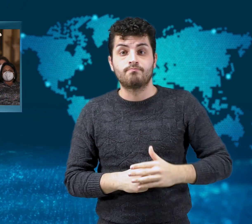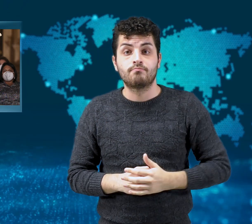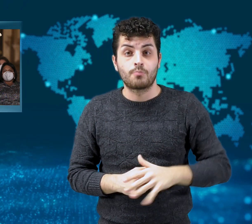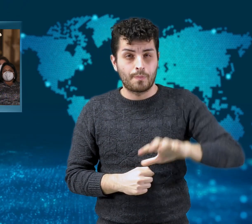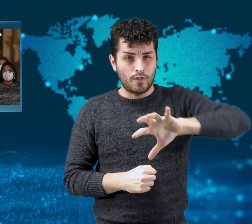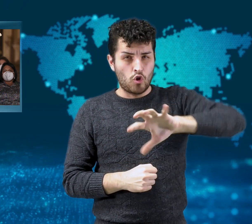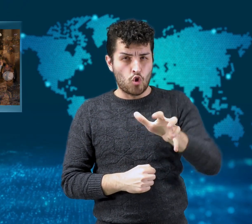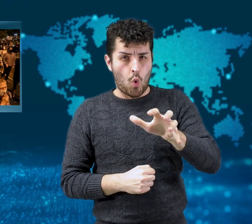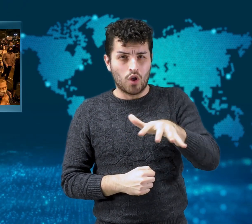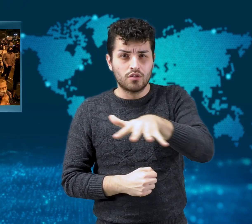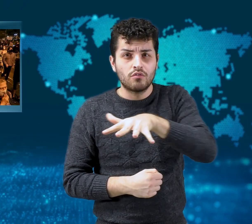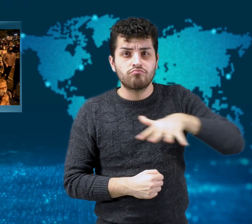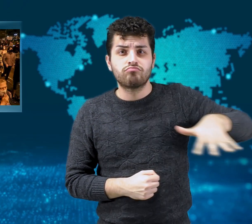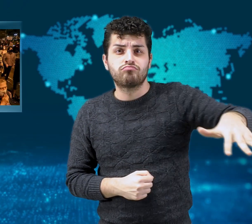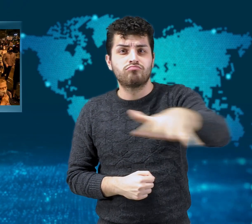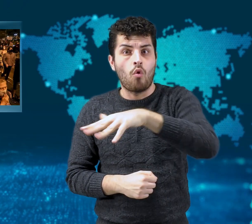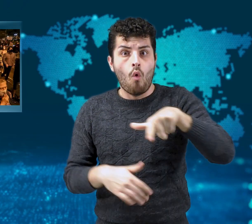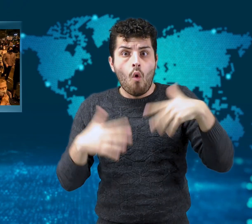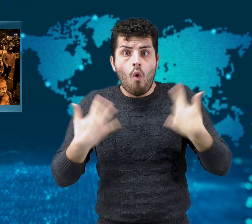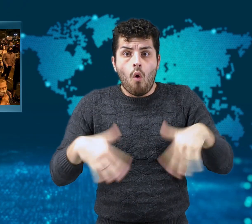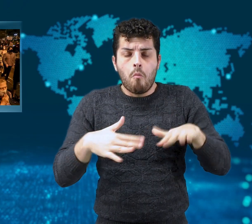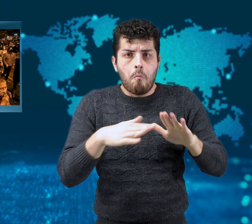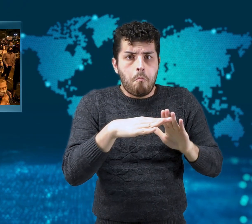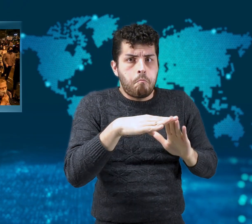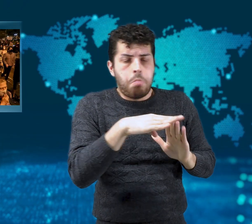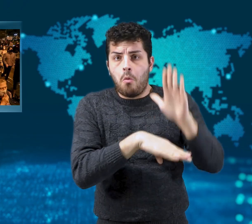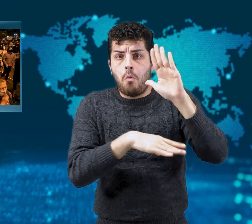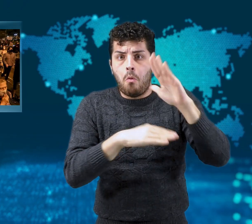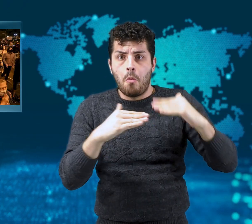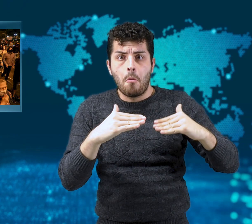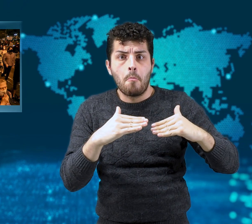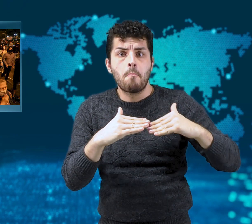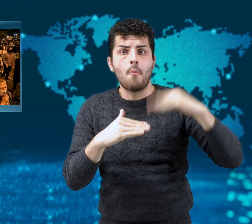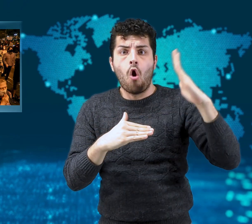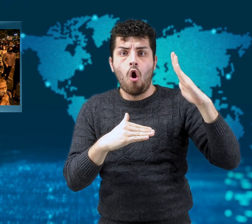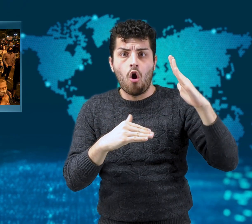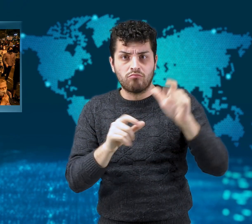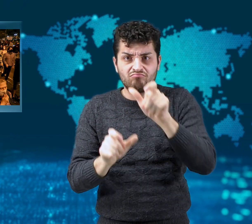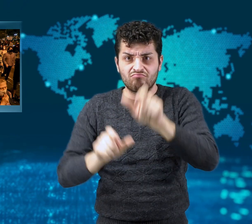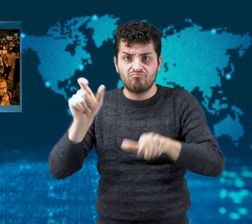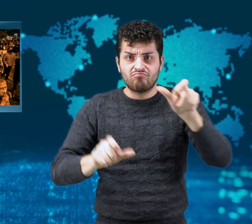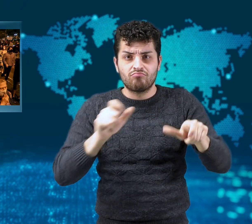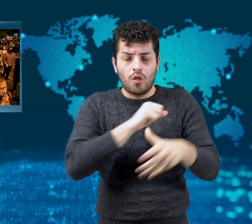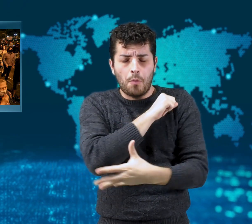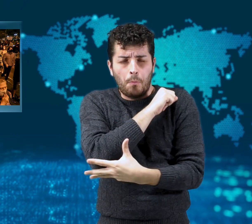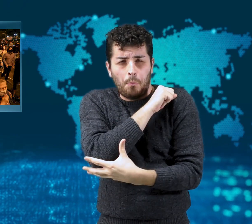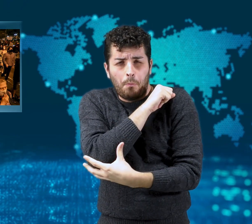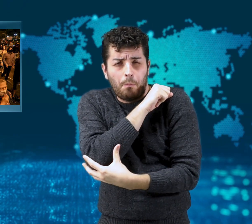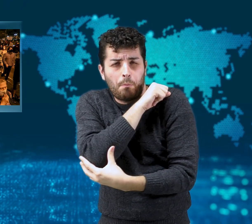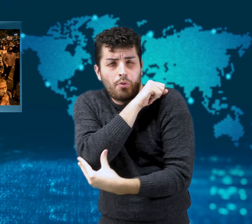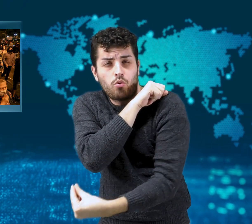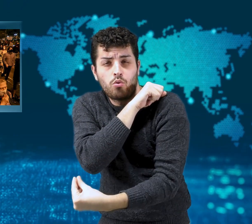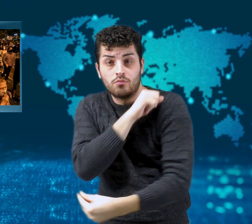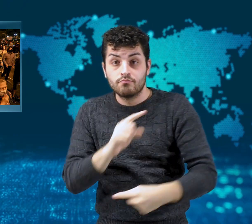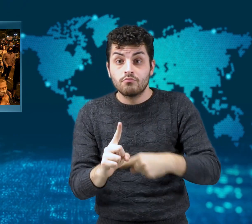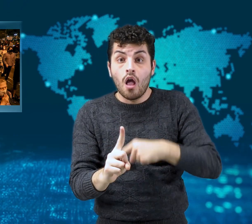oxygen shortages, and misuse of COVID-19 tests.